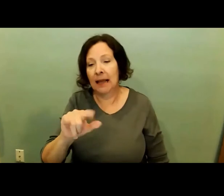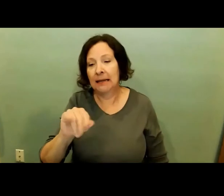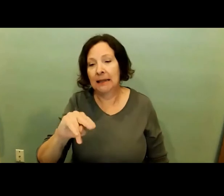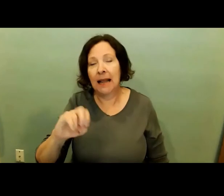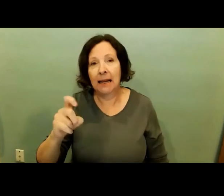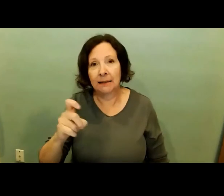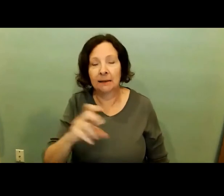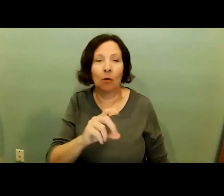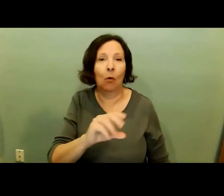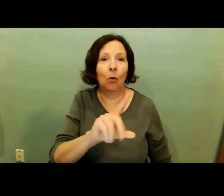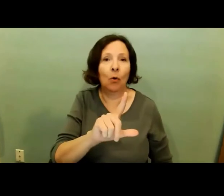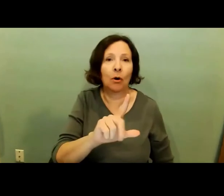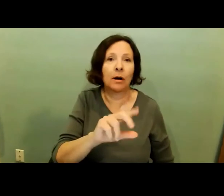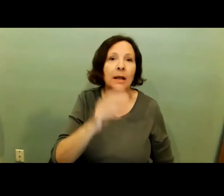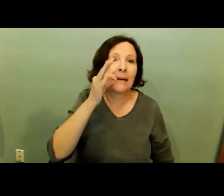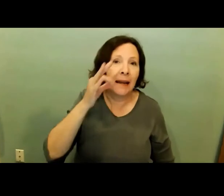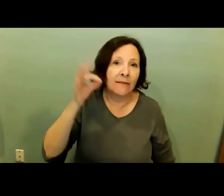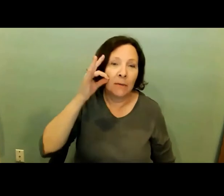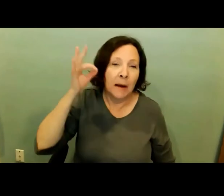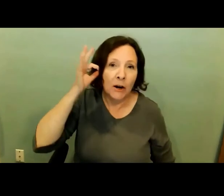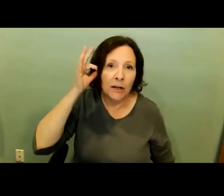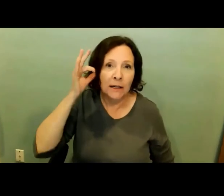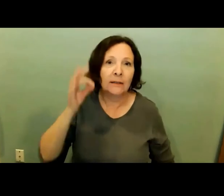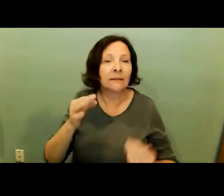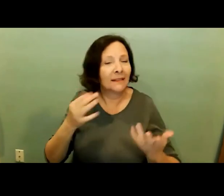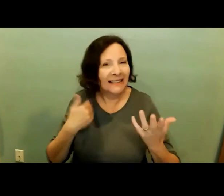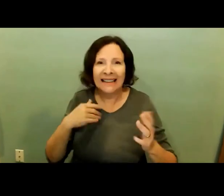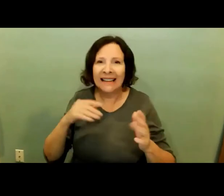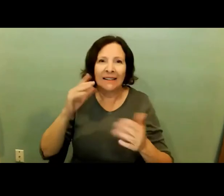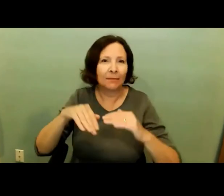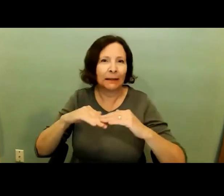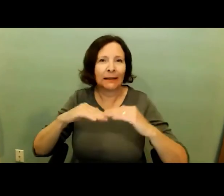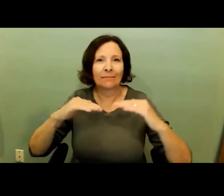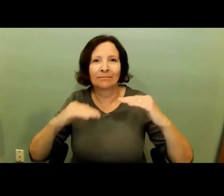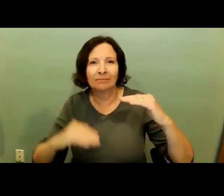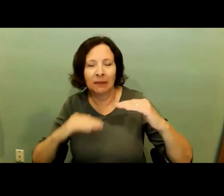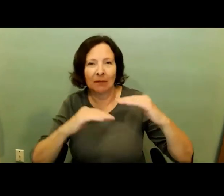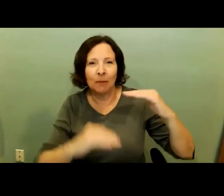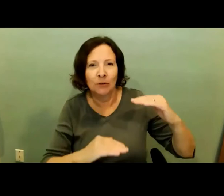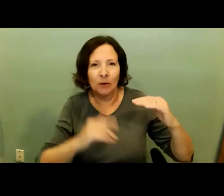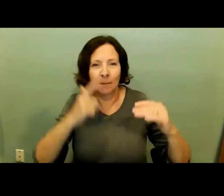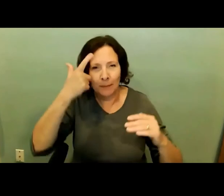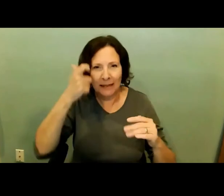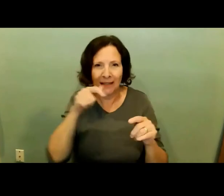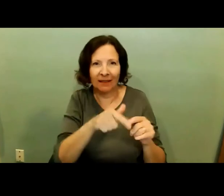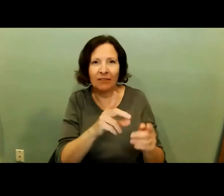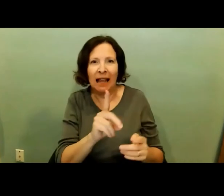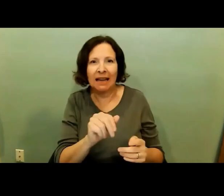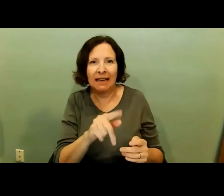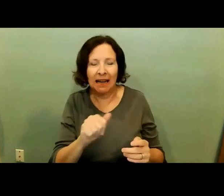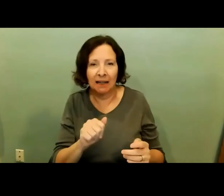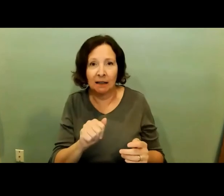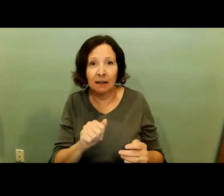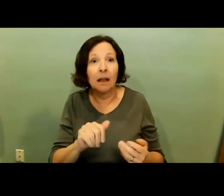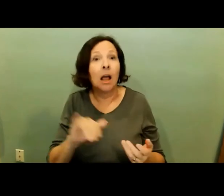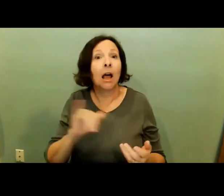Even worse, people like native and Pacific Islanders, do not reported